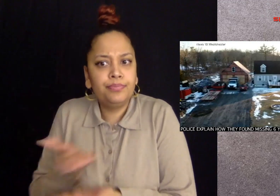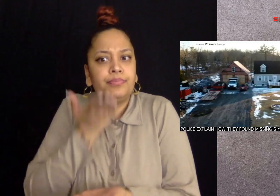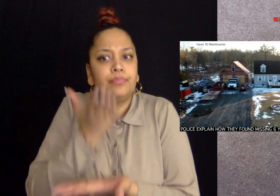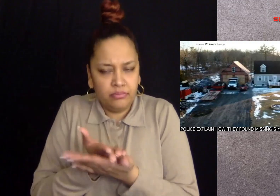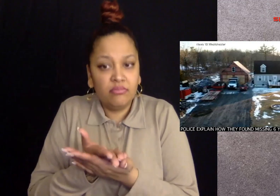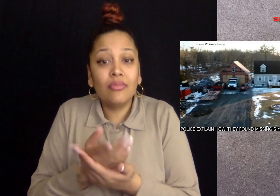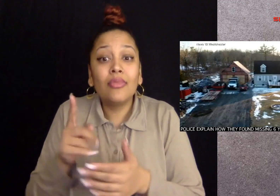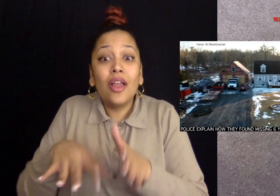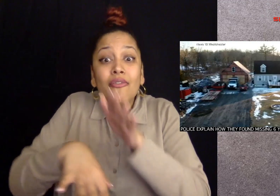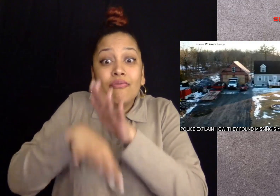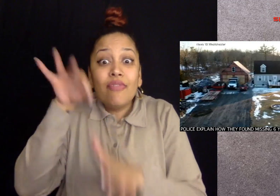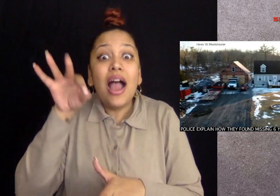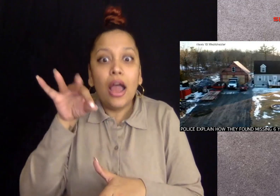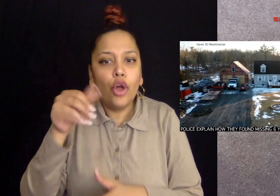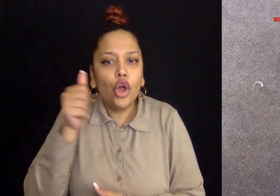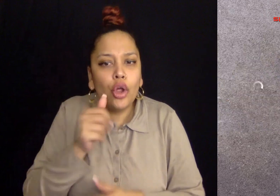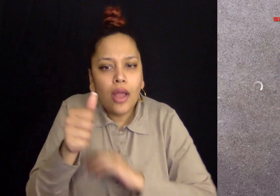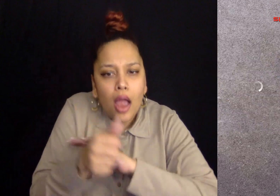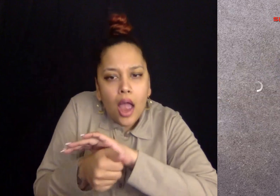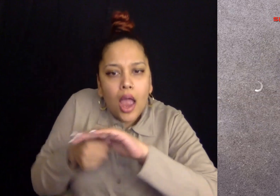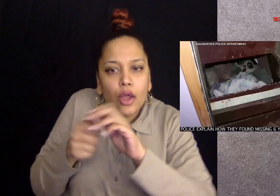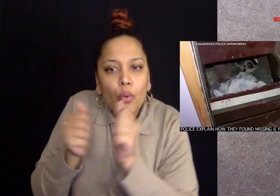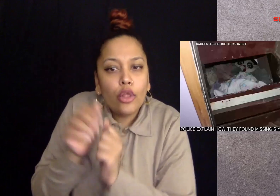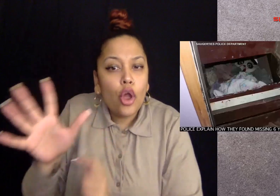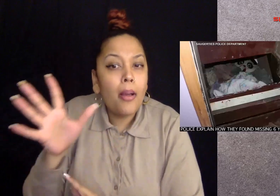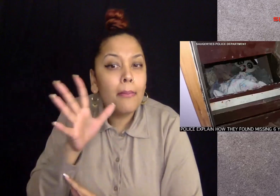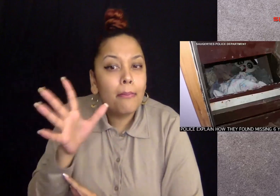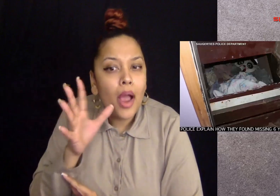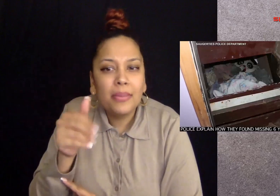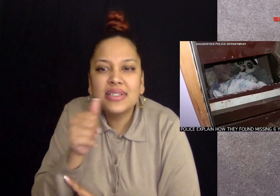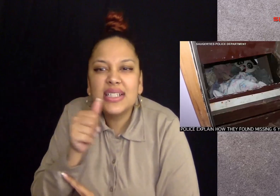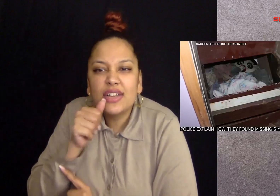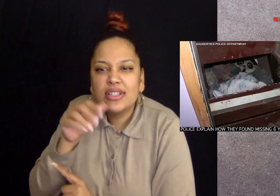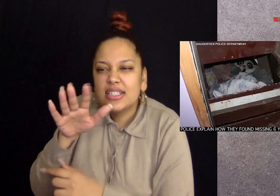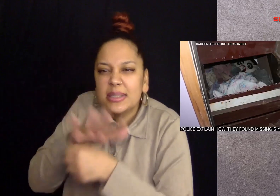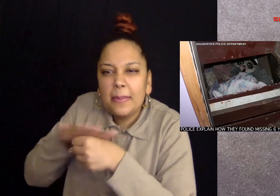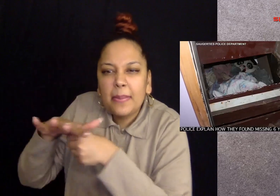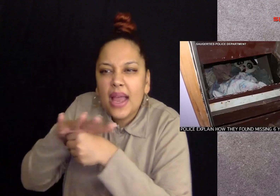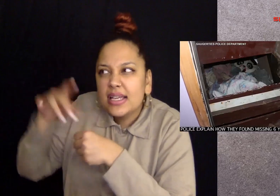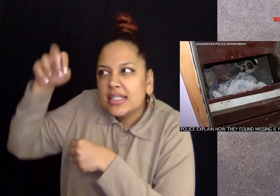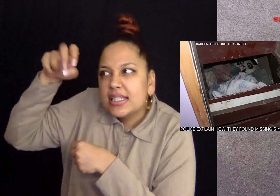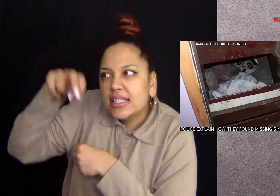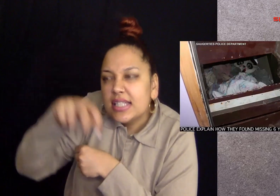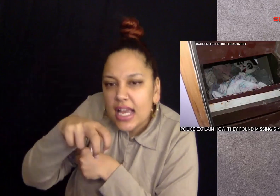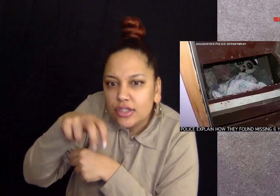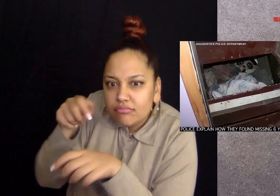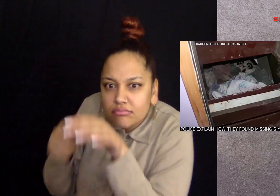got a search warrant and found the girl hidden with her mother in a secret space under a